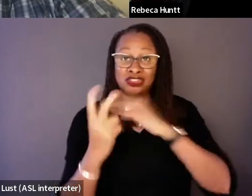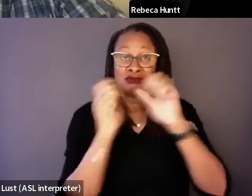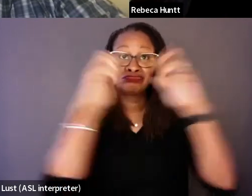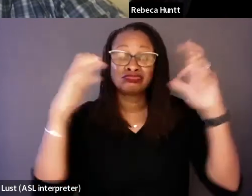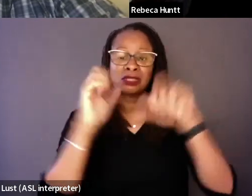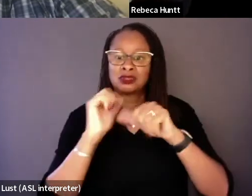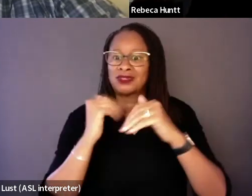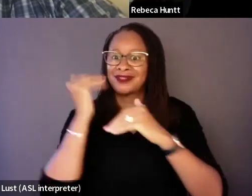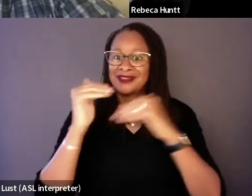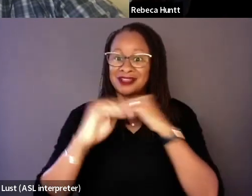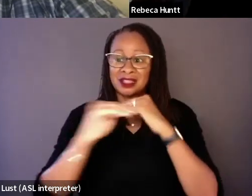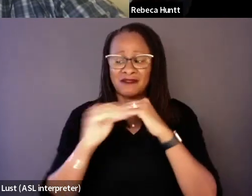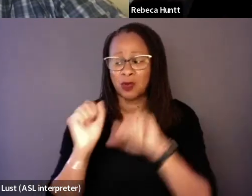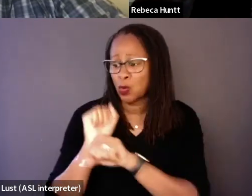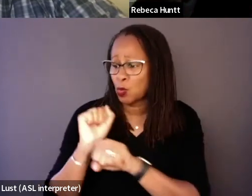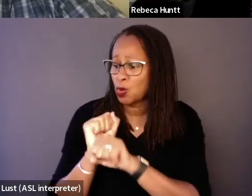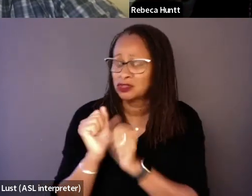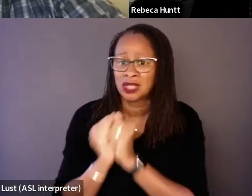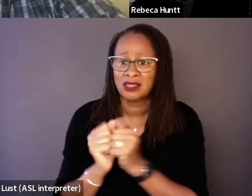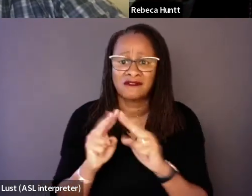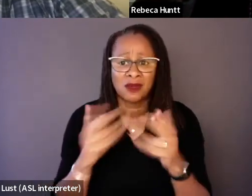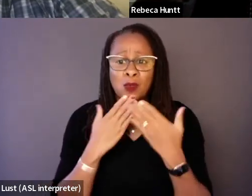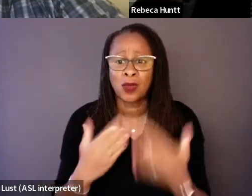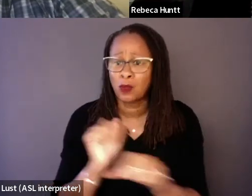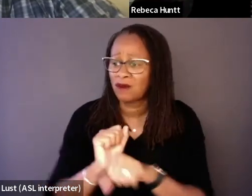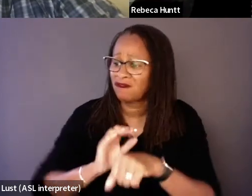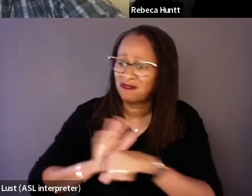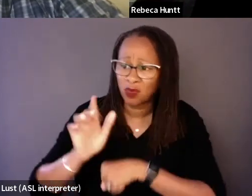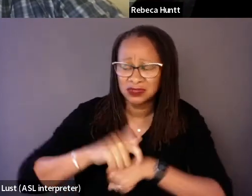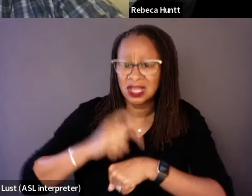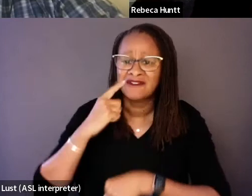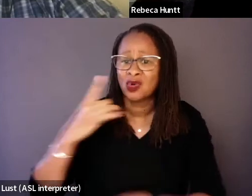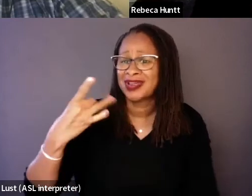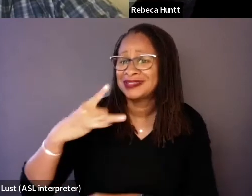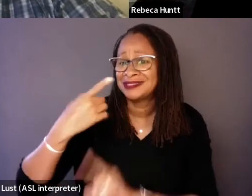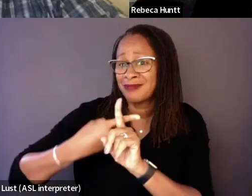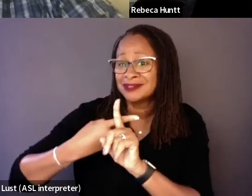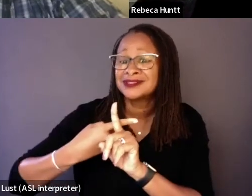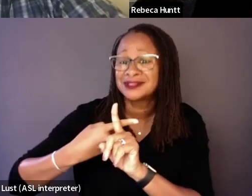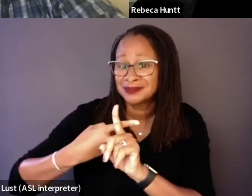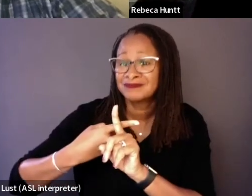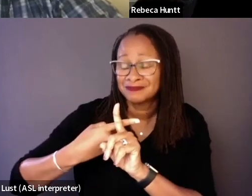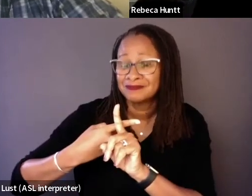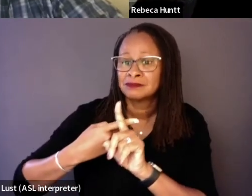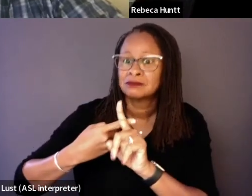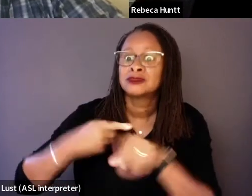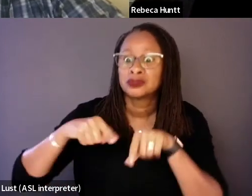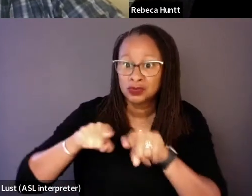We worked together full time for, I think, 18 months over Zoom five days a week from 9:00 to 5:00 or